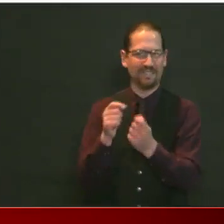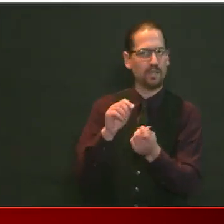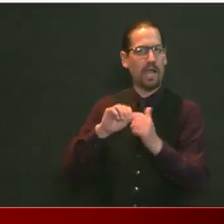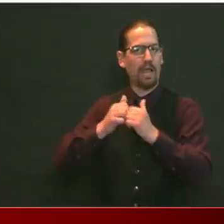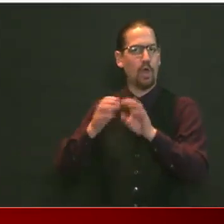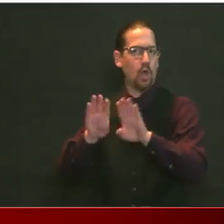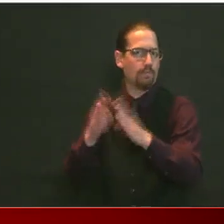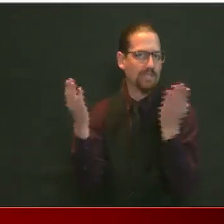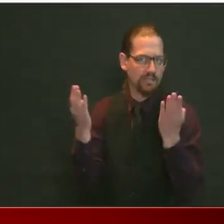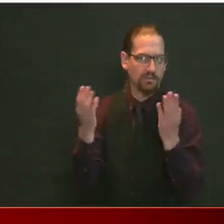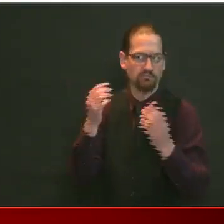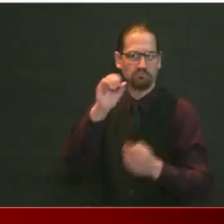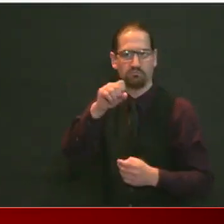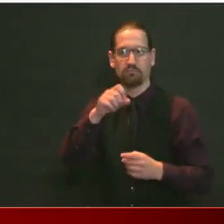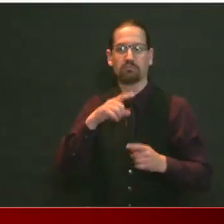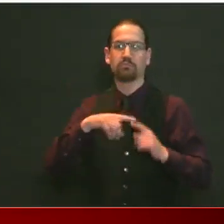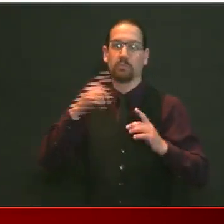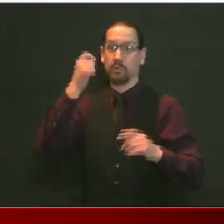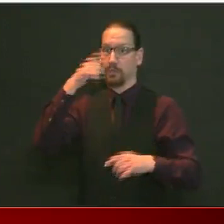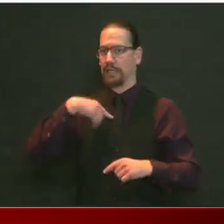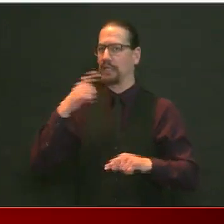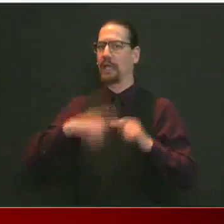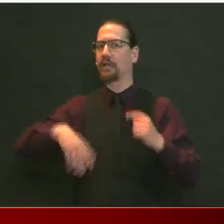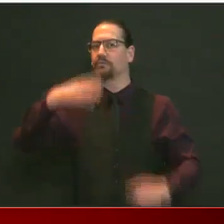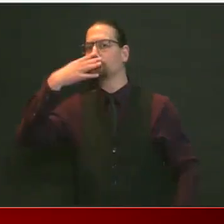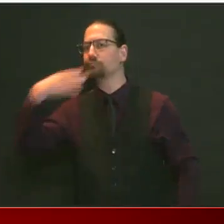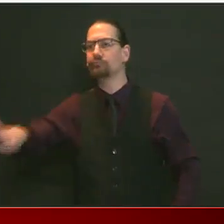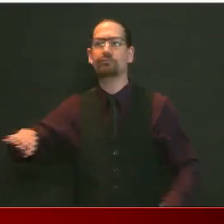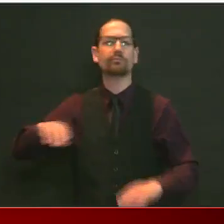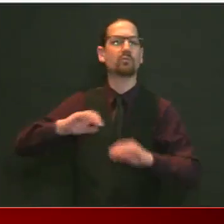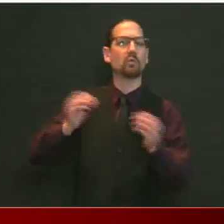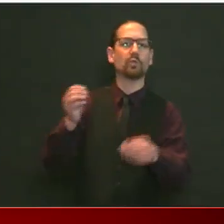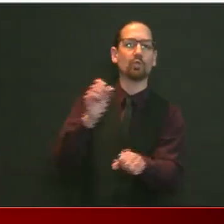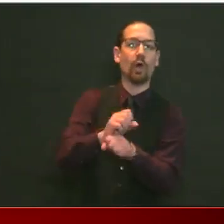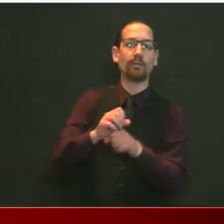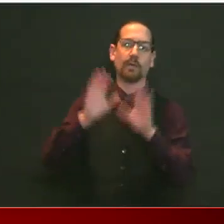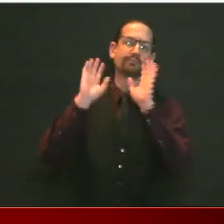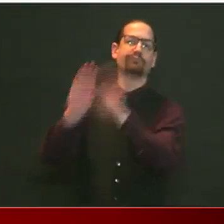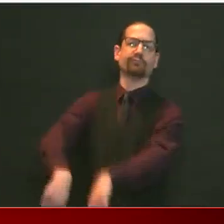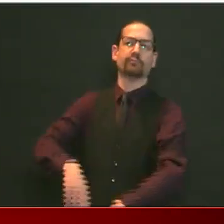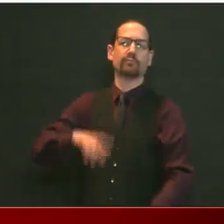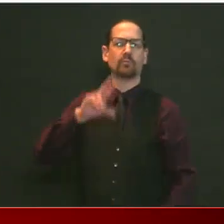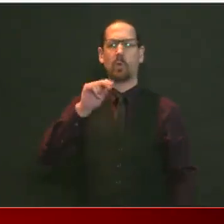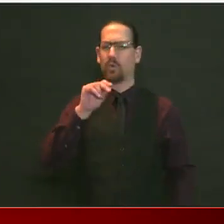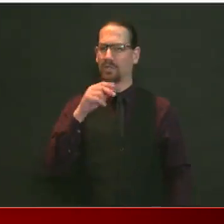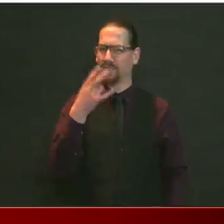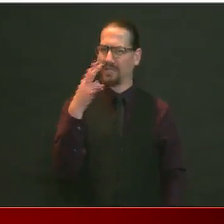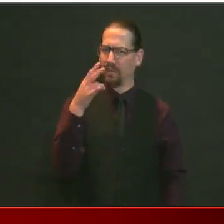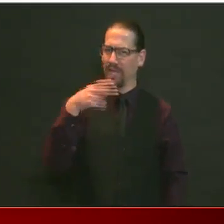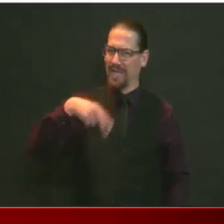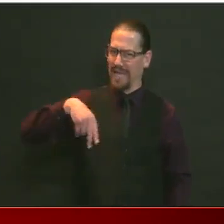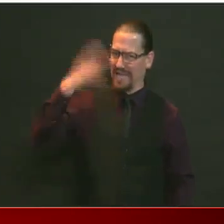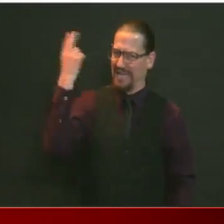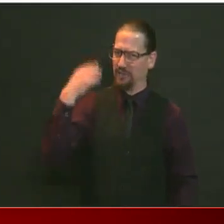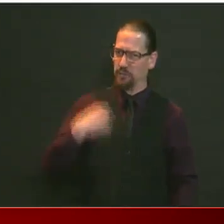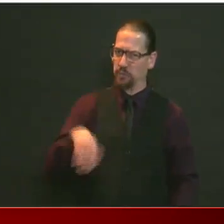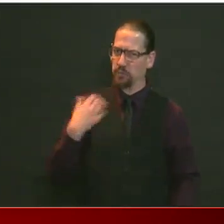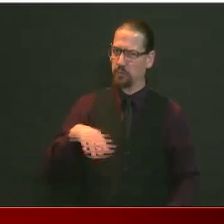INDUSTRIES, THAT ARE GOING TO GO THROUGH TRANSITION. AND WE ARE NOT GOING TO LET YOU GET BEHIND. IT MIGHT TAKE A LITTLE WHILE TO GET YOU BACK TO WORK.